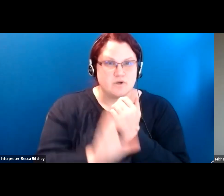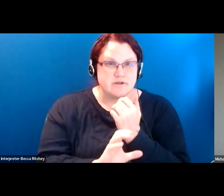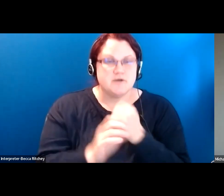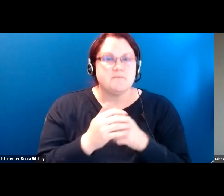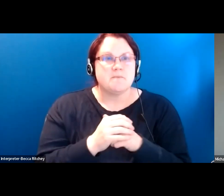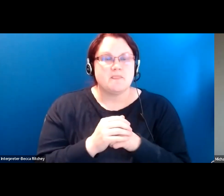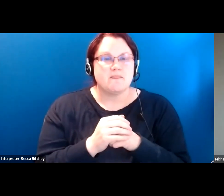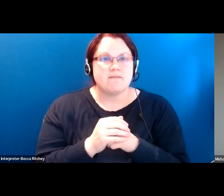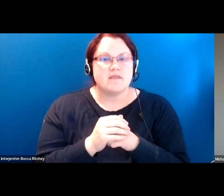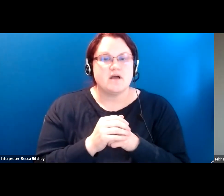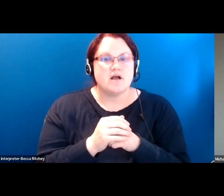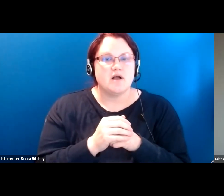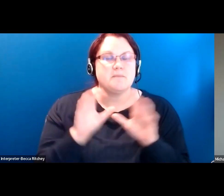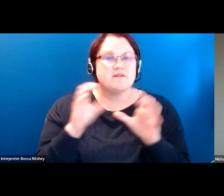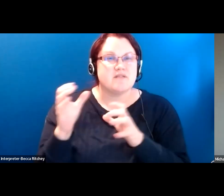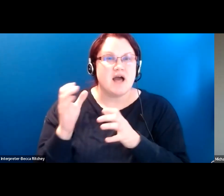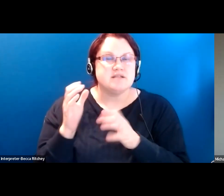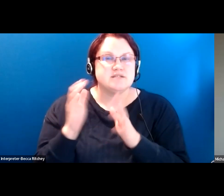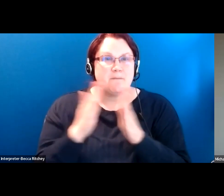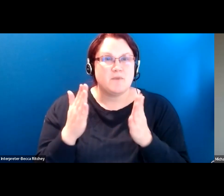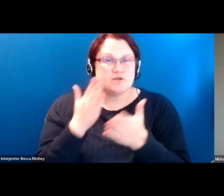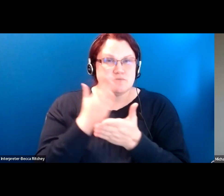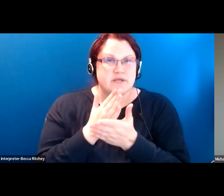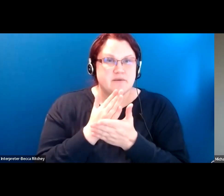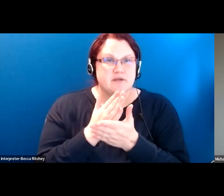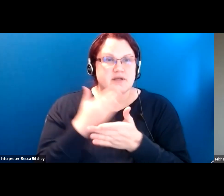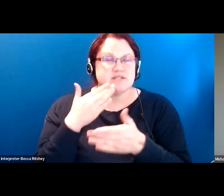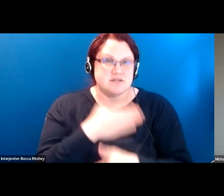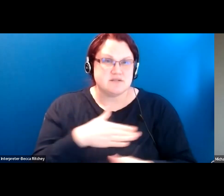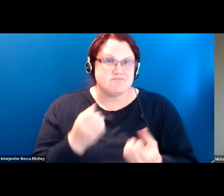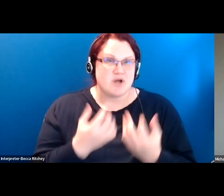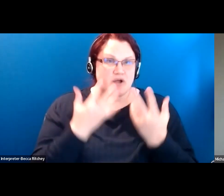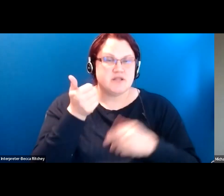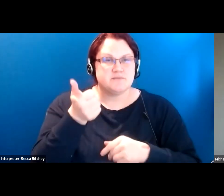book banning or inspiring in and of themselves. Thank you for your courage and conviction.